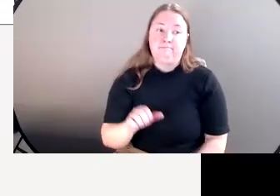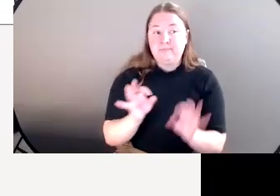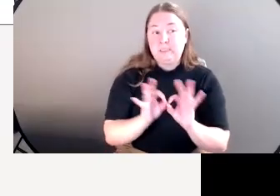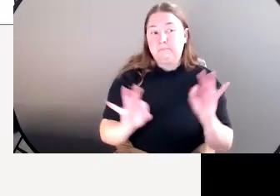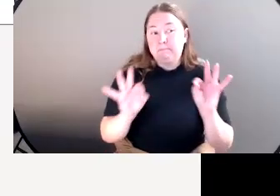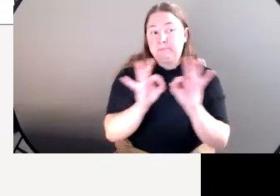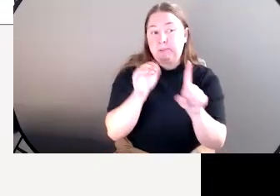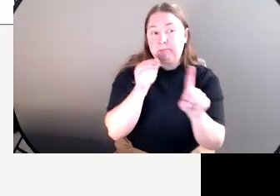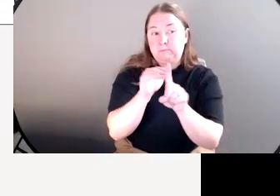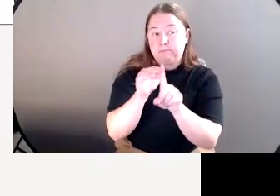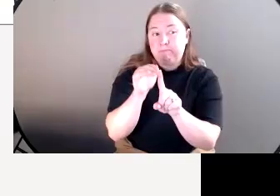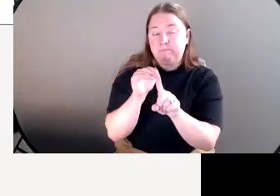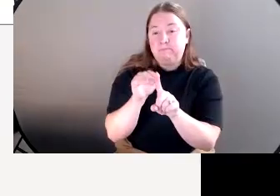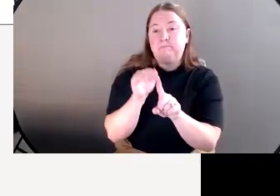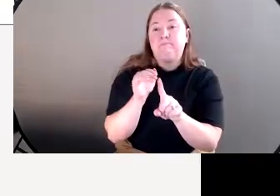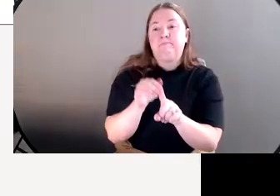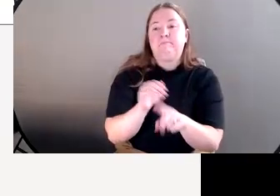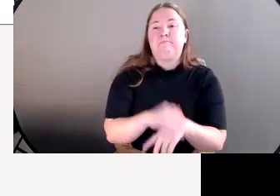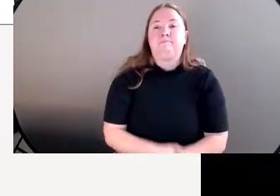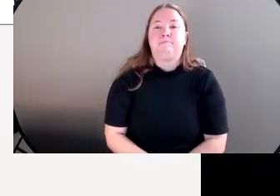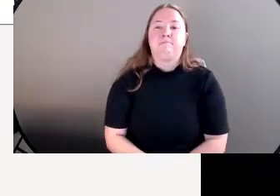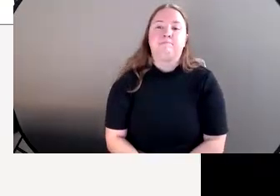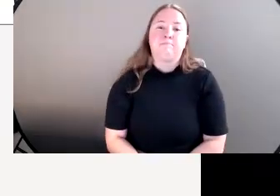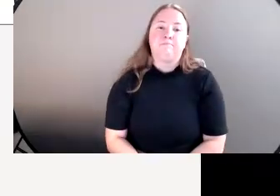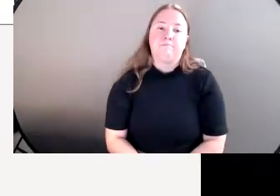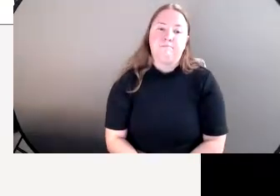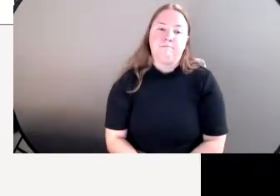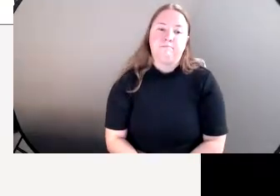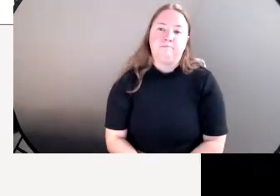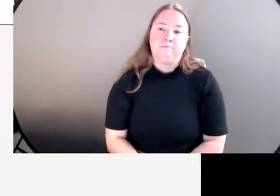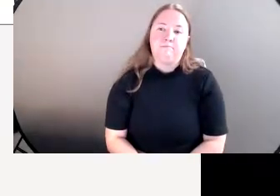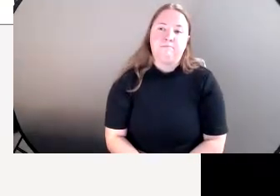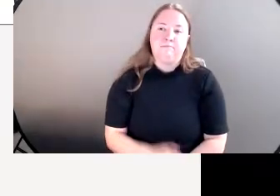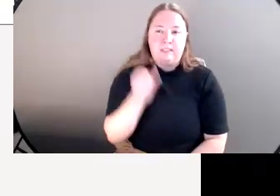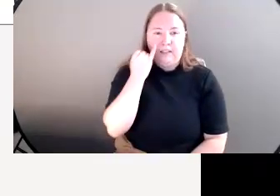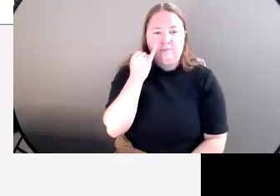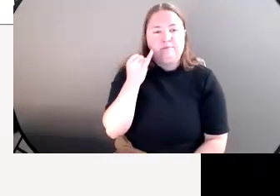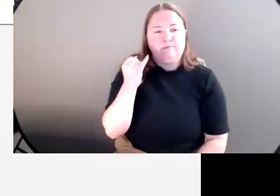for us, for those of us that have cross listed or combined courses